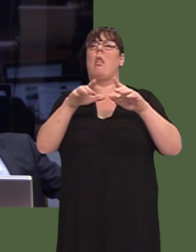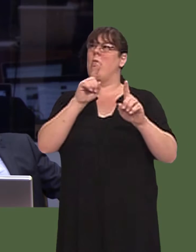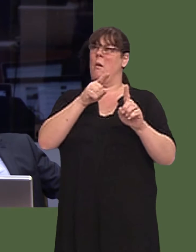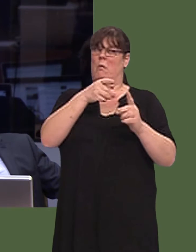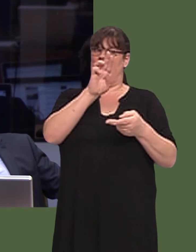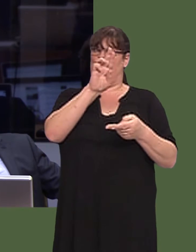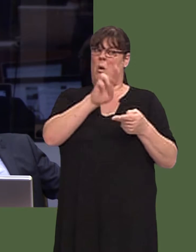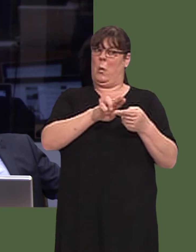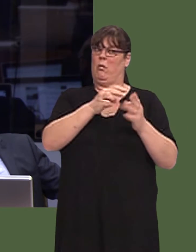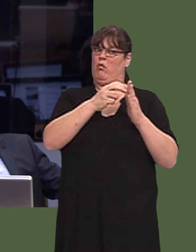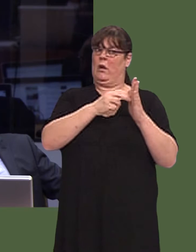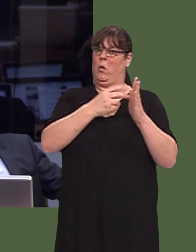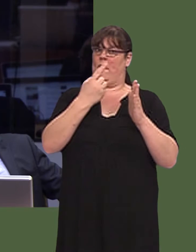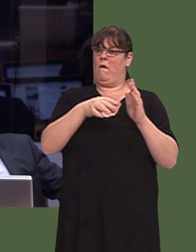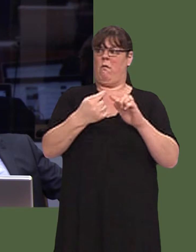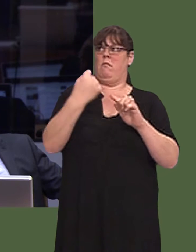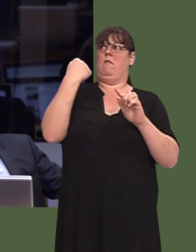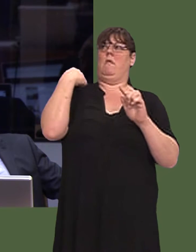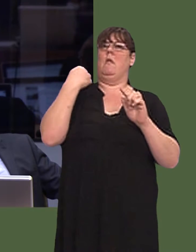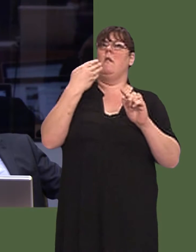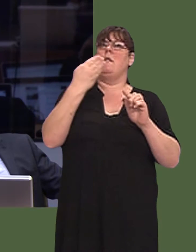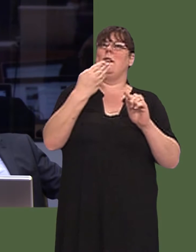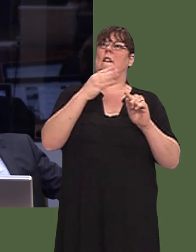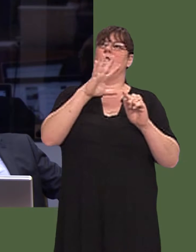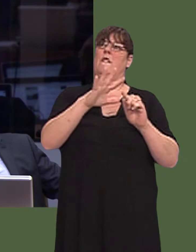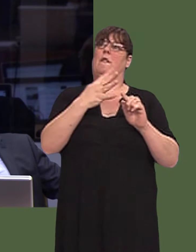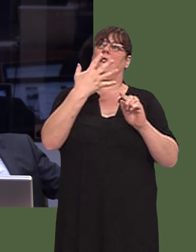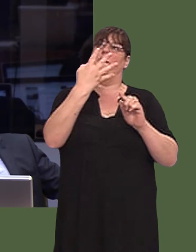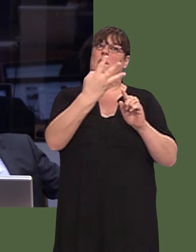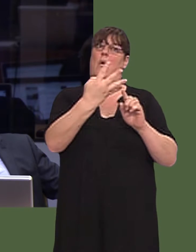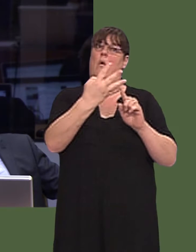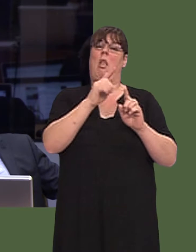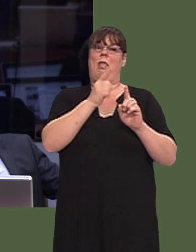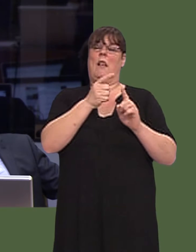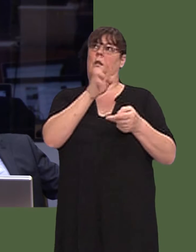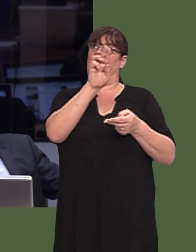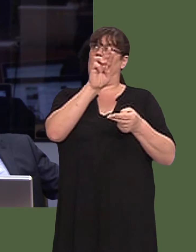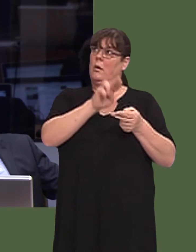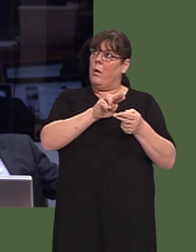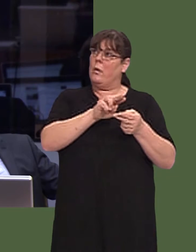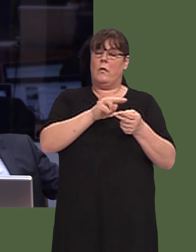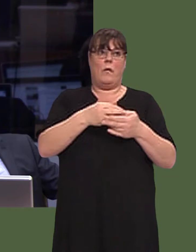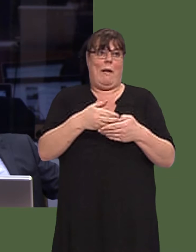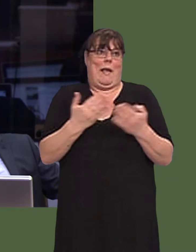ever recorded since records began in 1954 for Walesóindeed the lowest ever for any